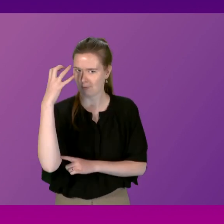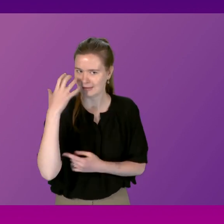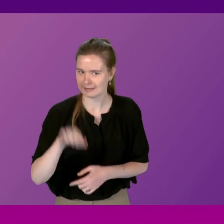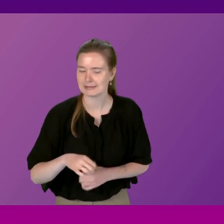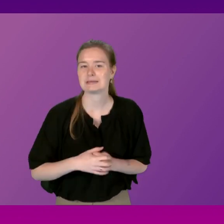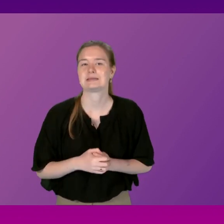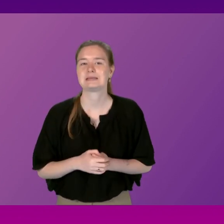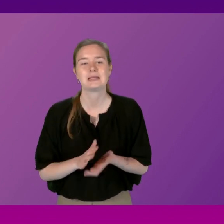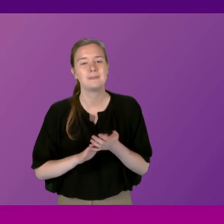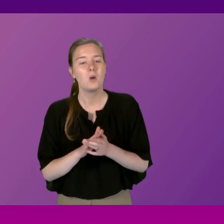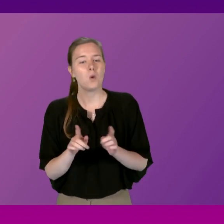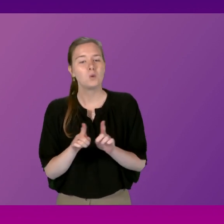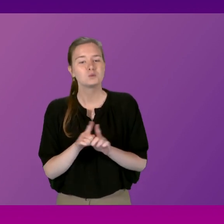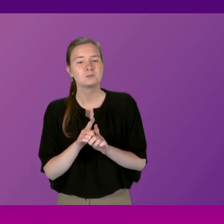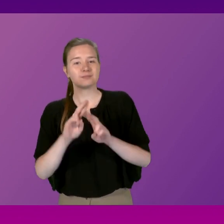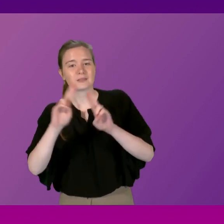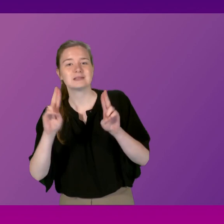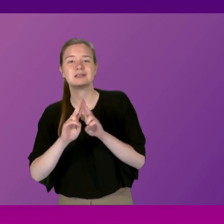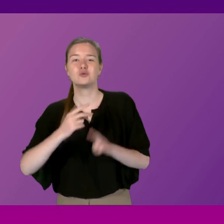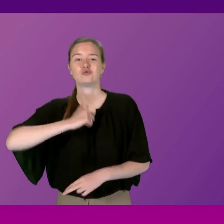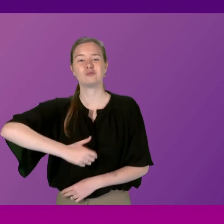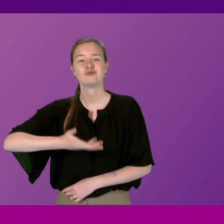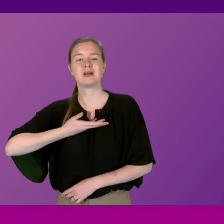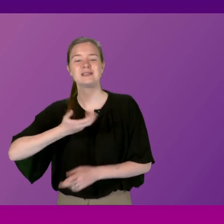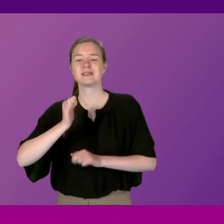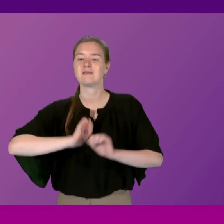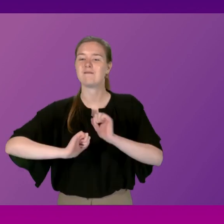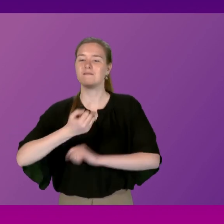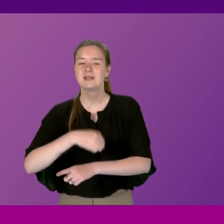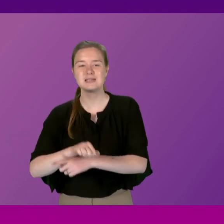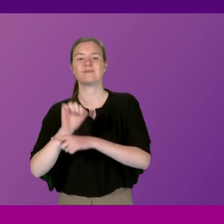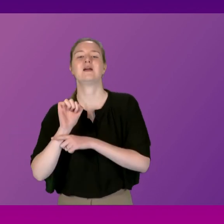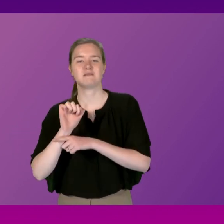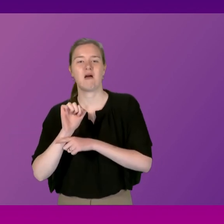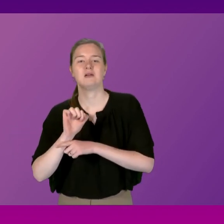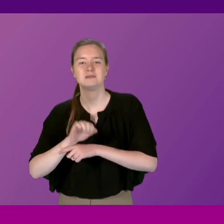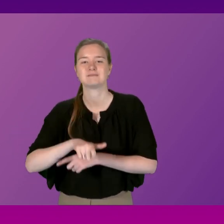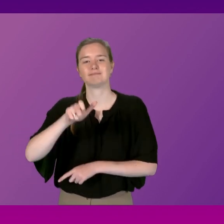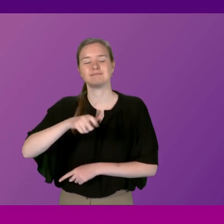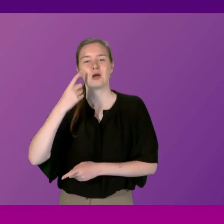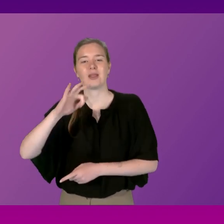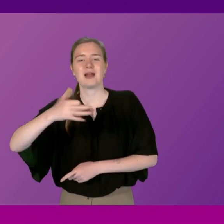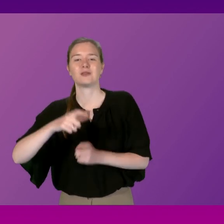It is international human rights defenders day on 9 December, and the Scottish Government